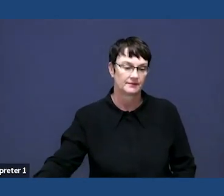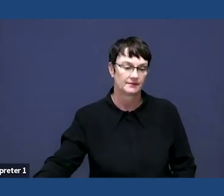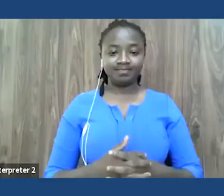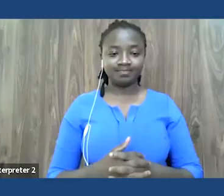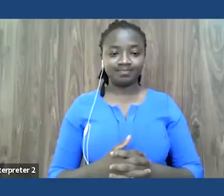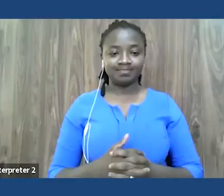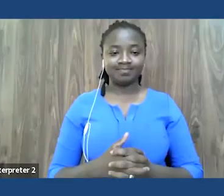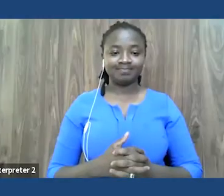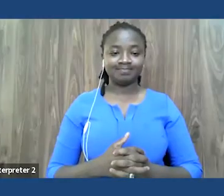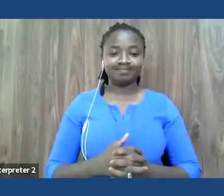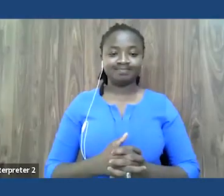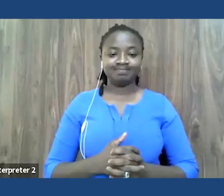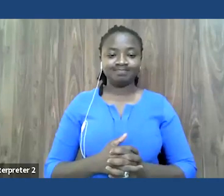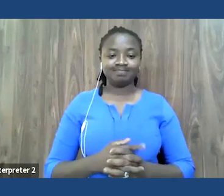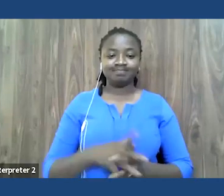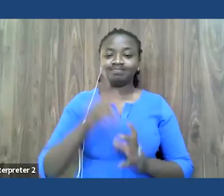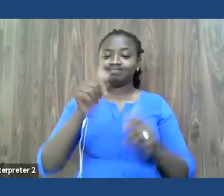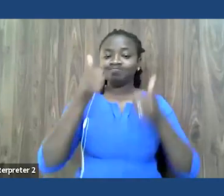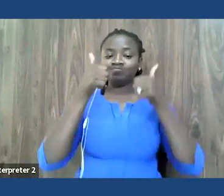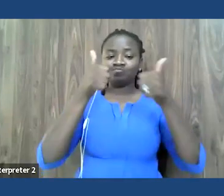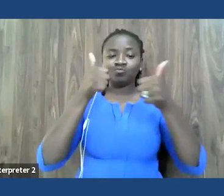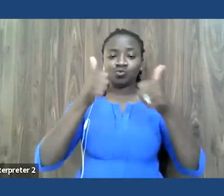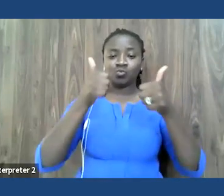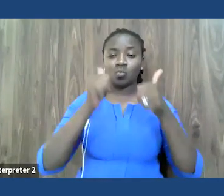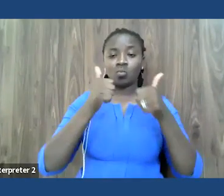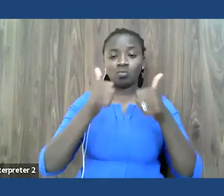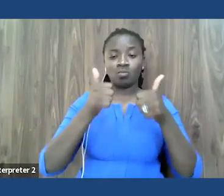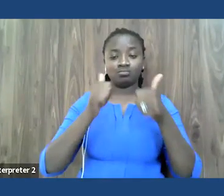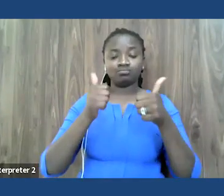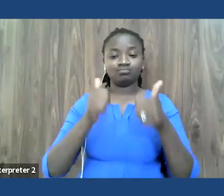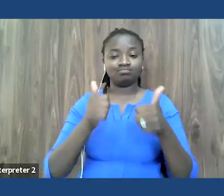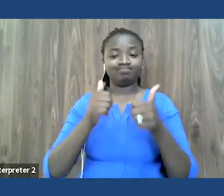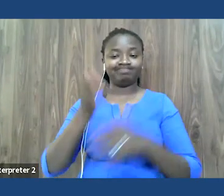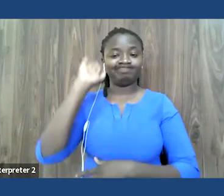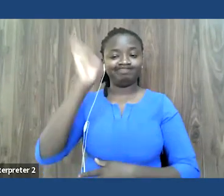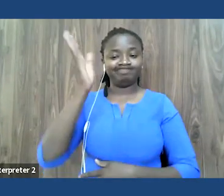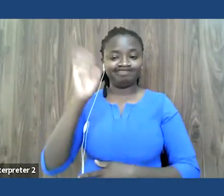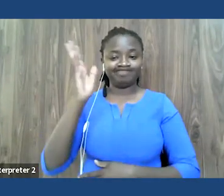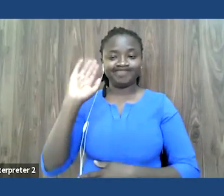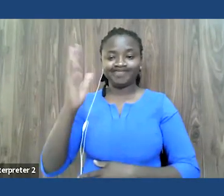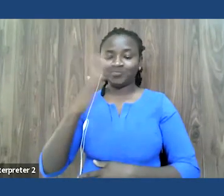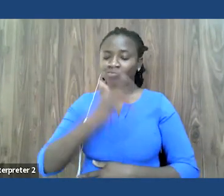When I retired from IBM I